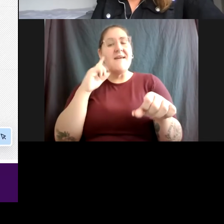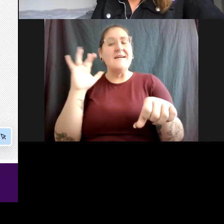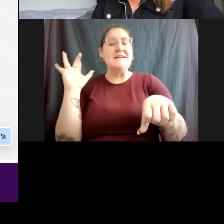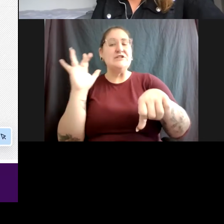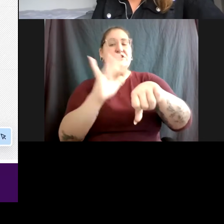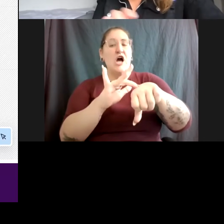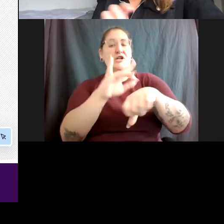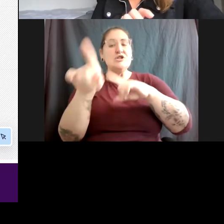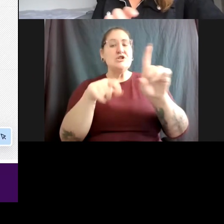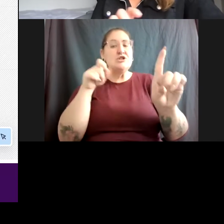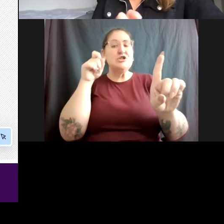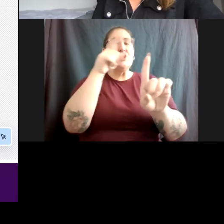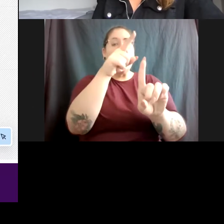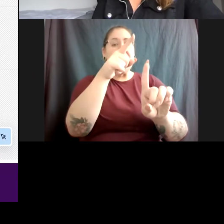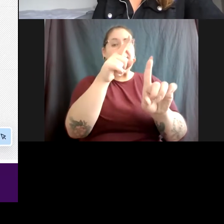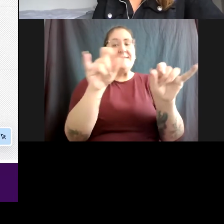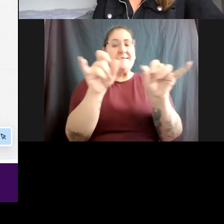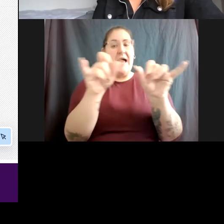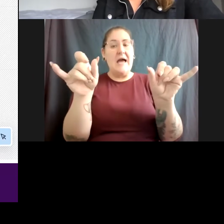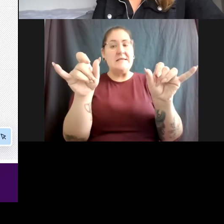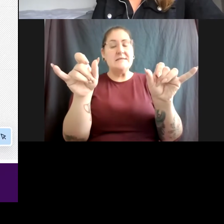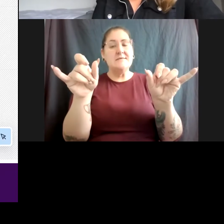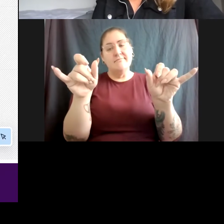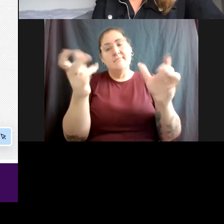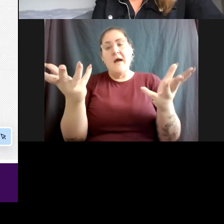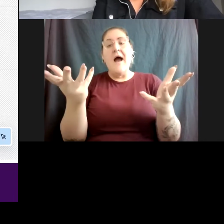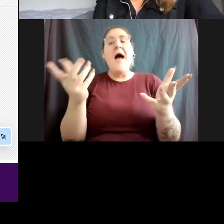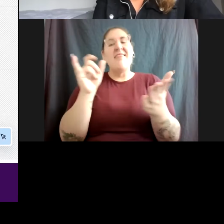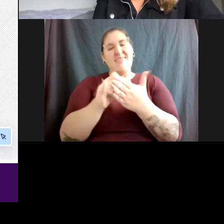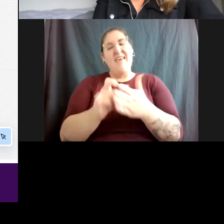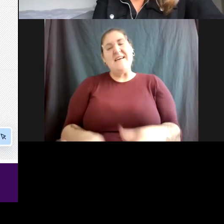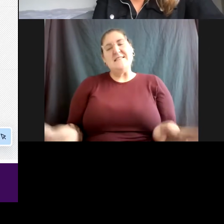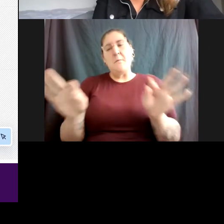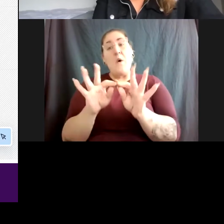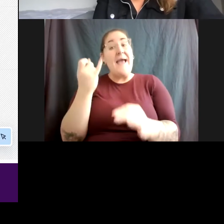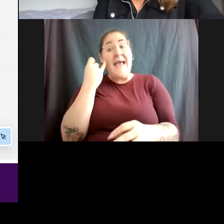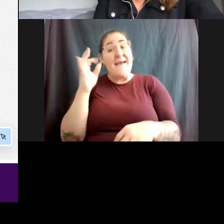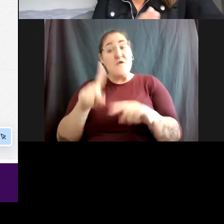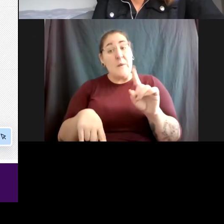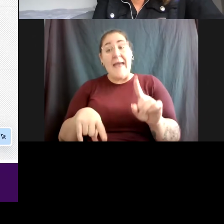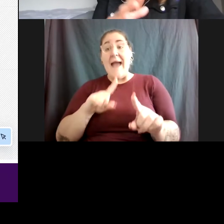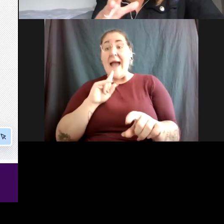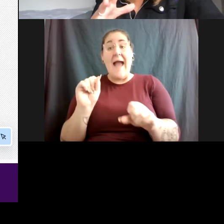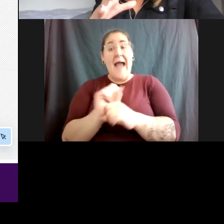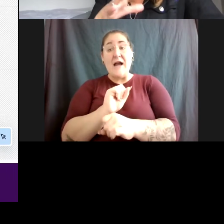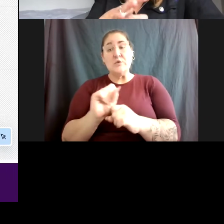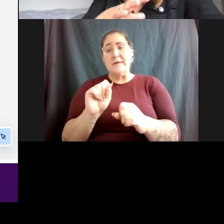cannot accurately hold your mouse over something and select it, you can become you can get